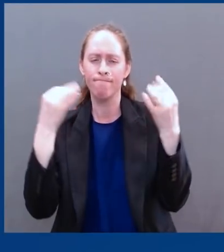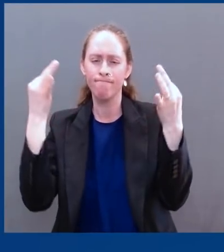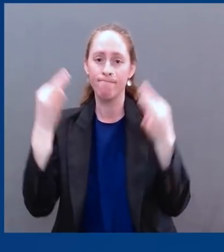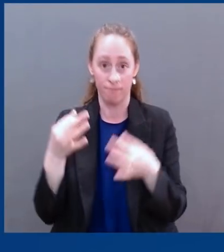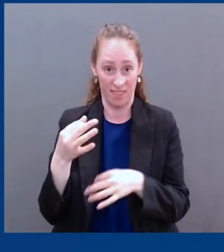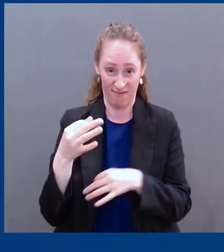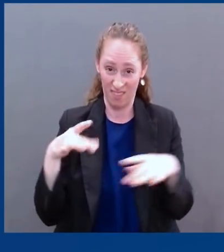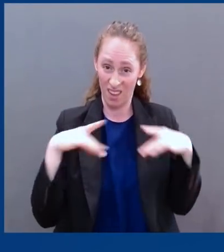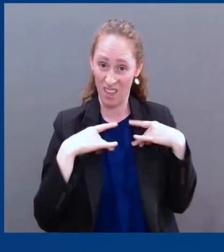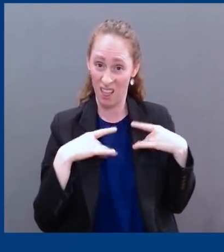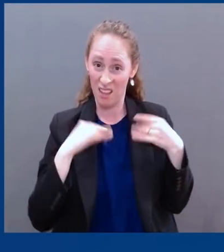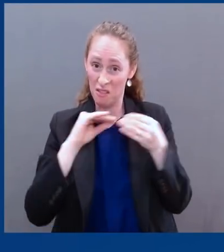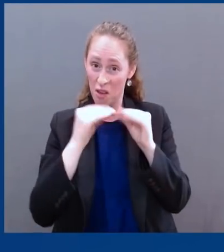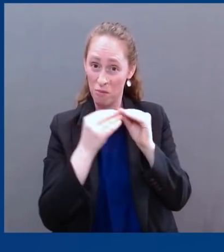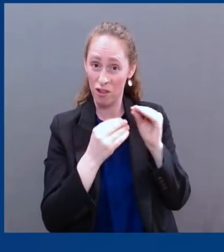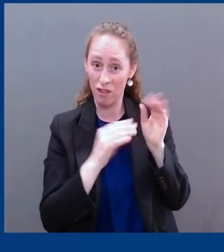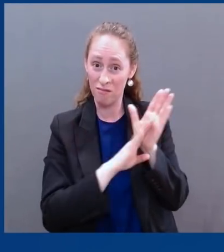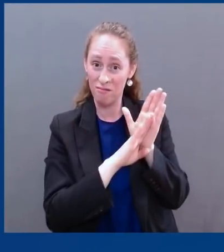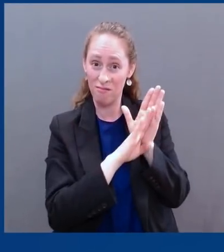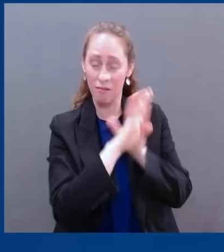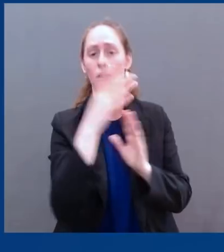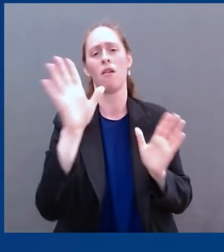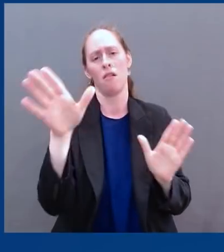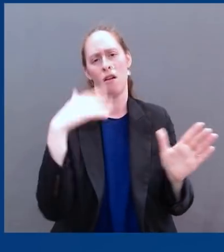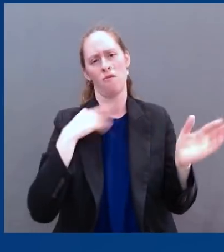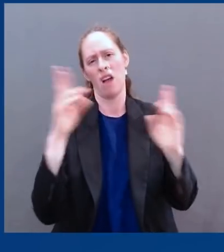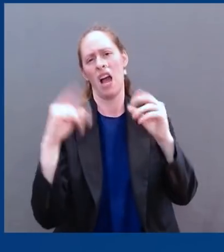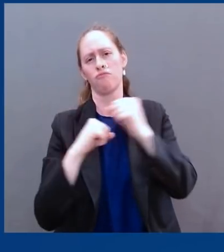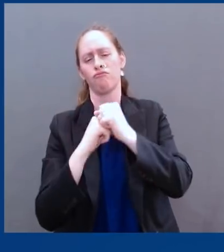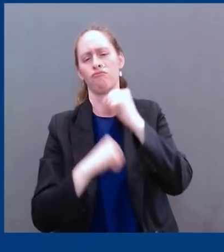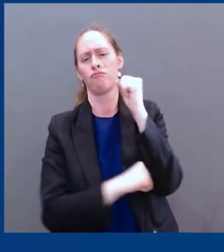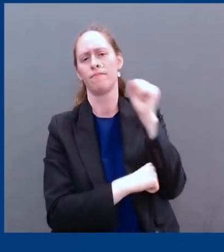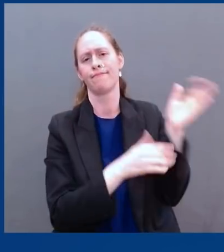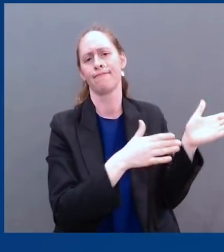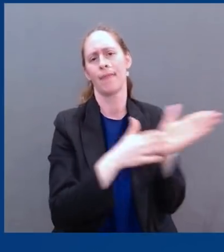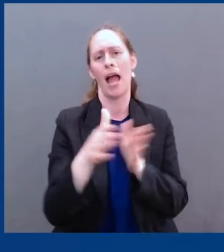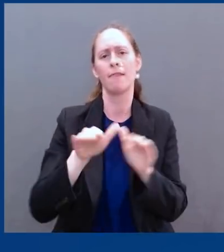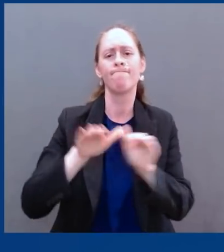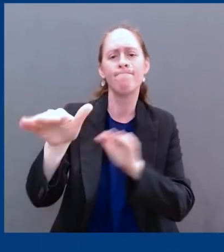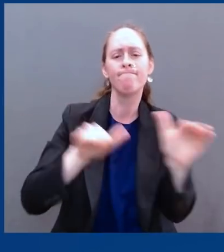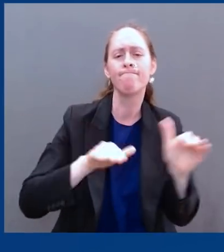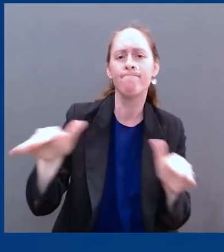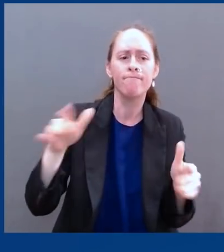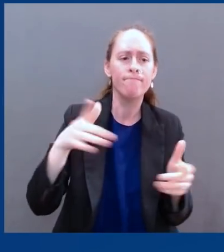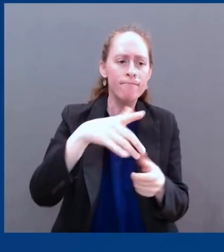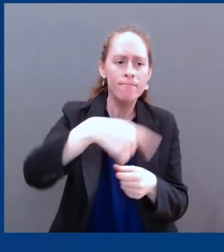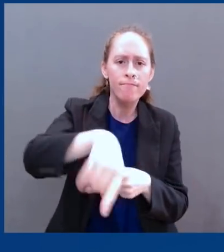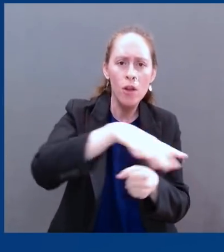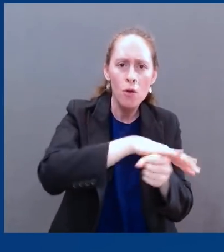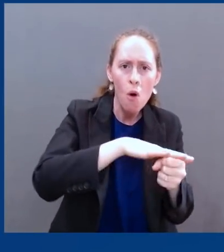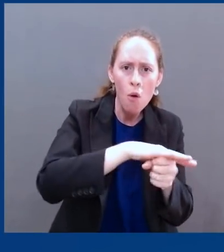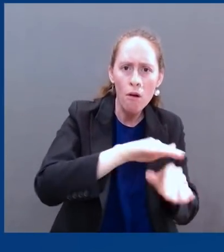additional layers of prevention strategies at the local level to swiftly protect individuals and communities.